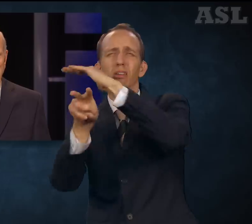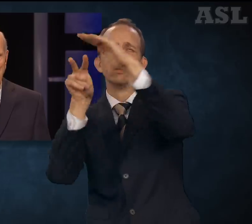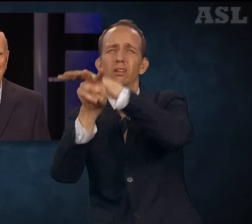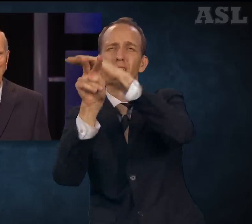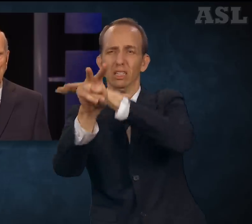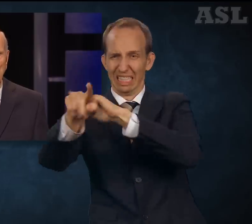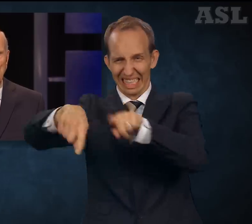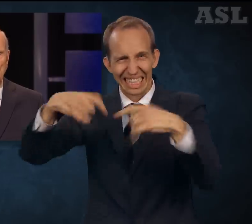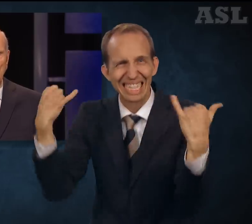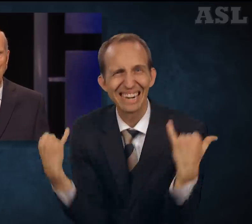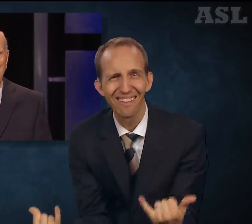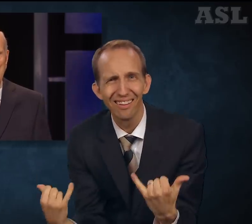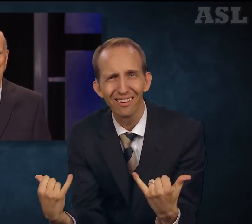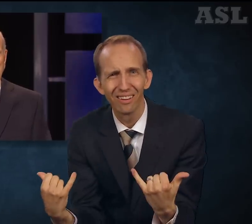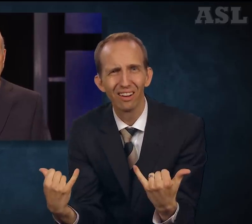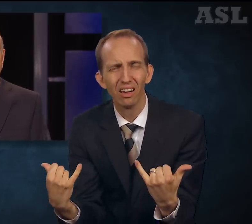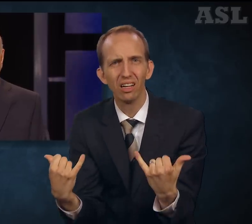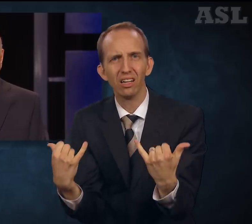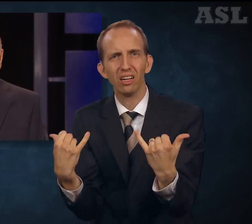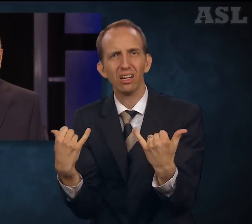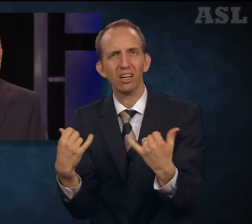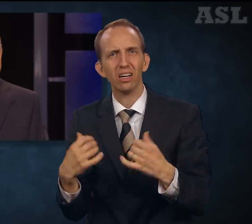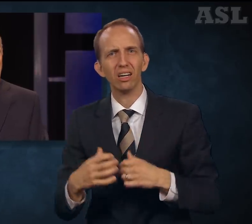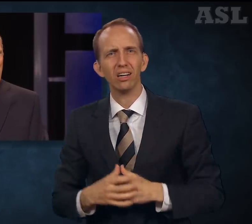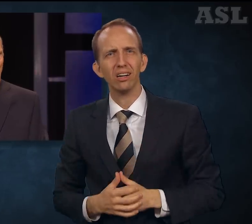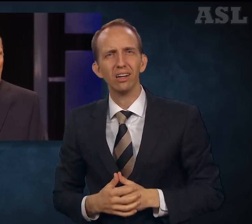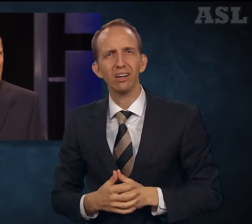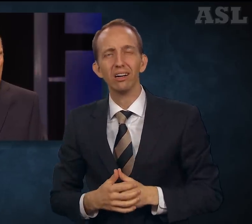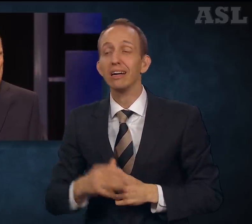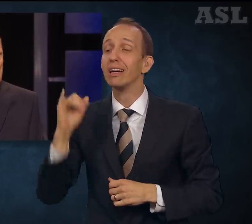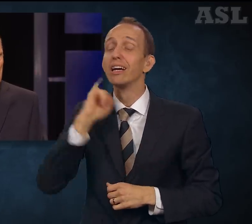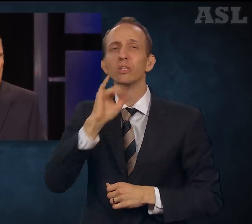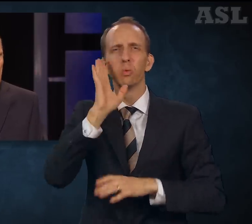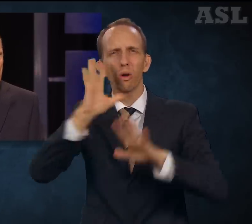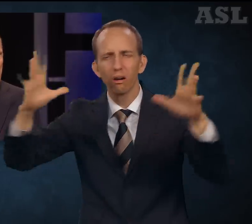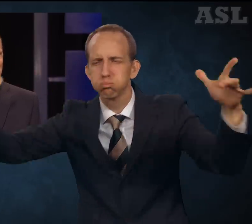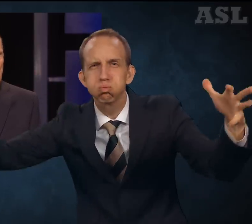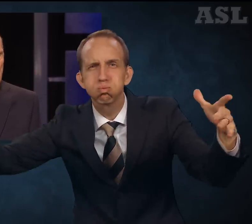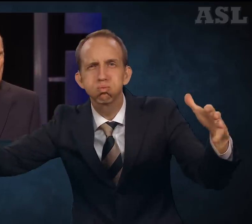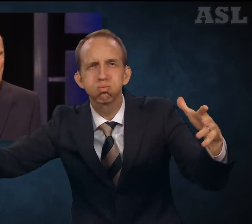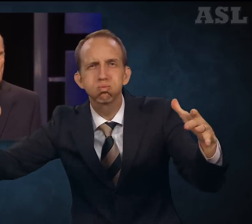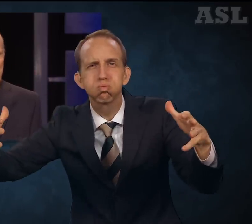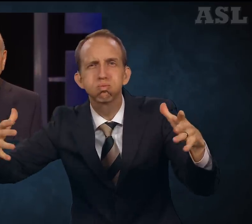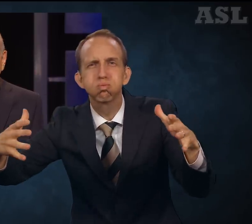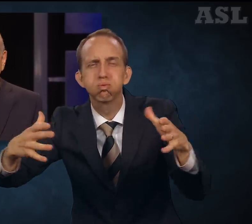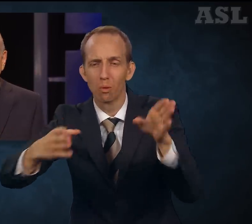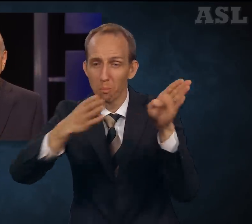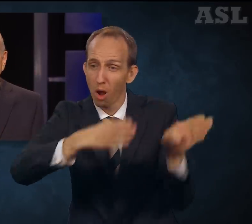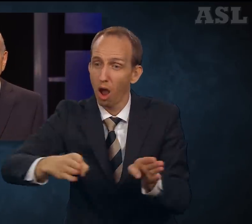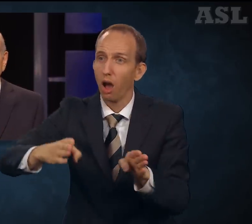AND EACH PROPHET HAS TALKED ABOUT OUR DAY WHEN ISRAEL WOULD BE GATHERED AND THE